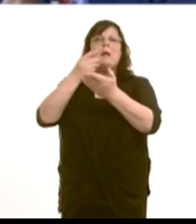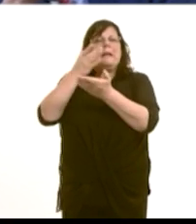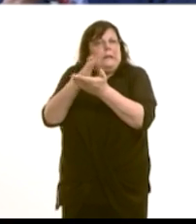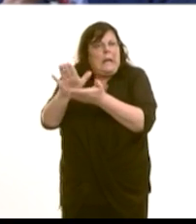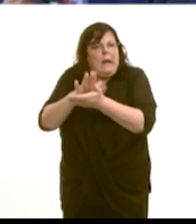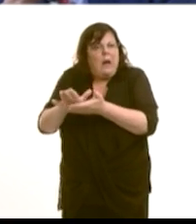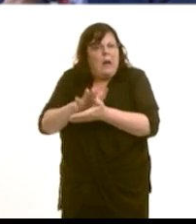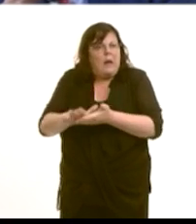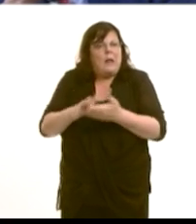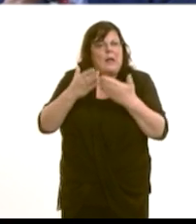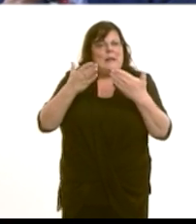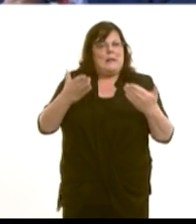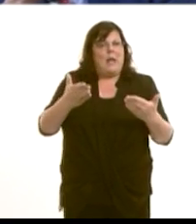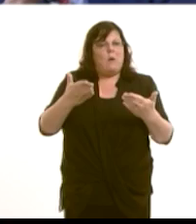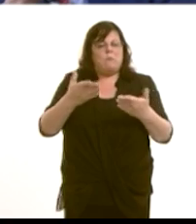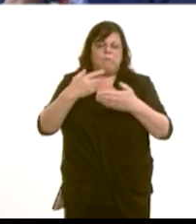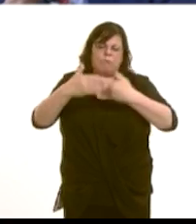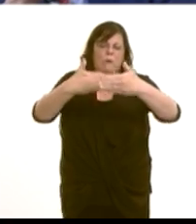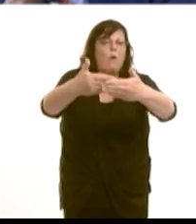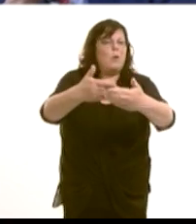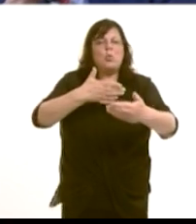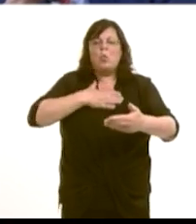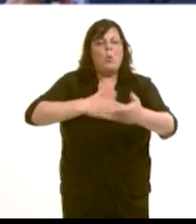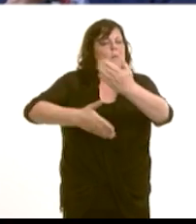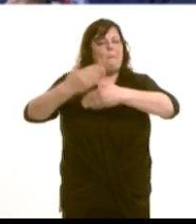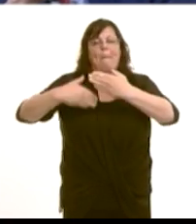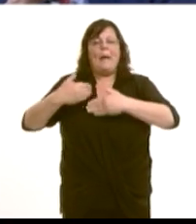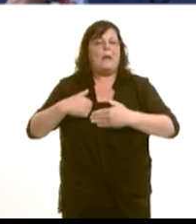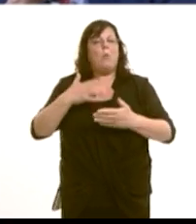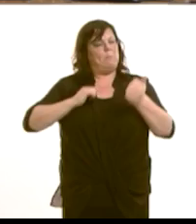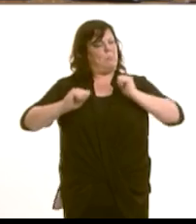Thatís not so; we are a country now where we can be proud of our environment.